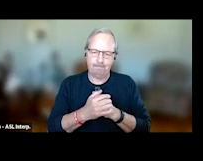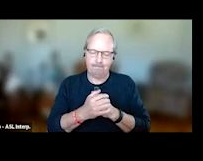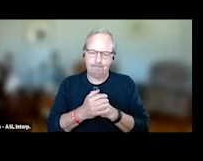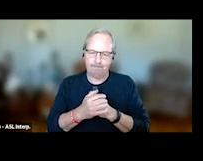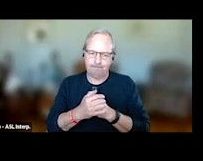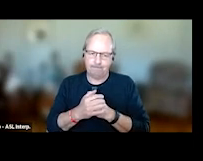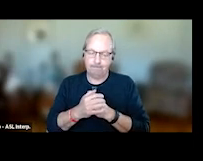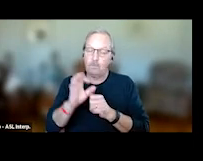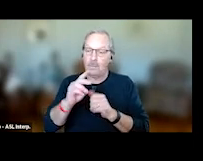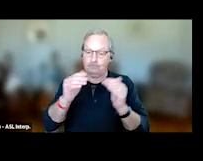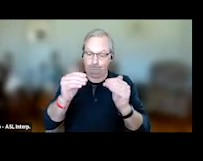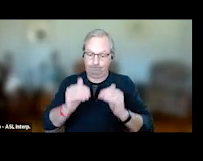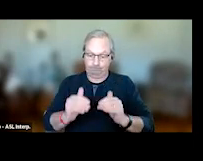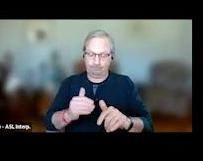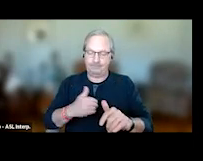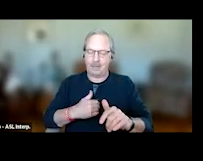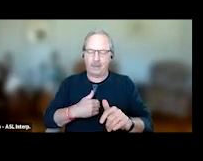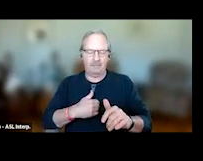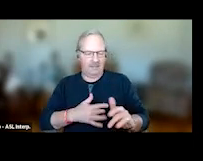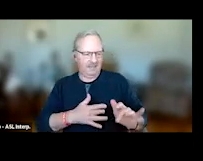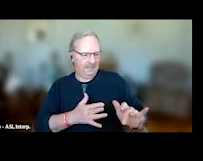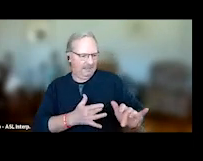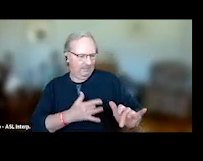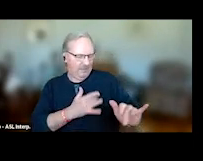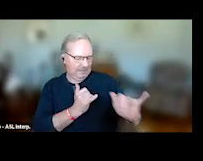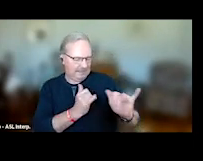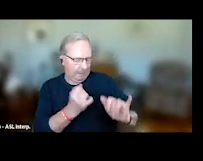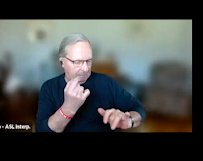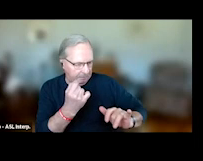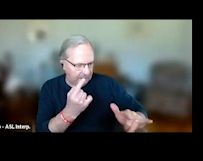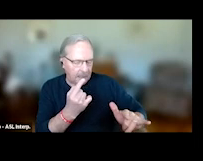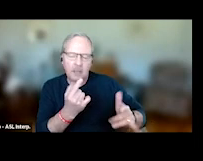Okay, so now we have the empathy. What do we do with it? There's a lot of ways to express empathy,